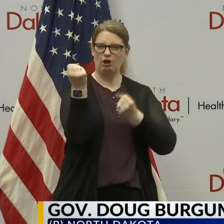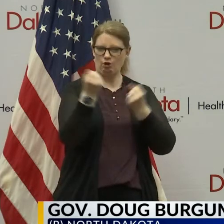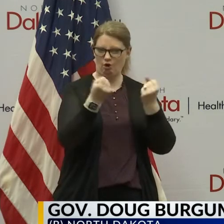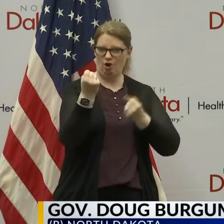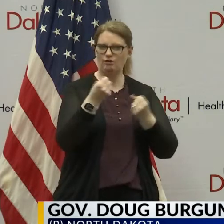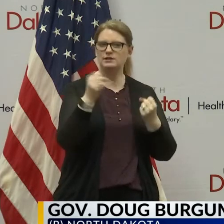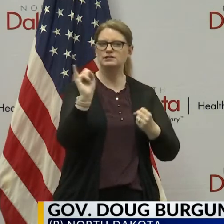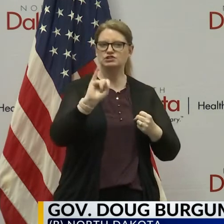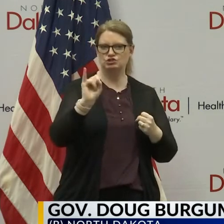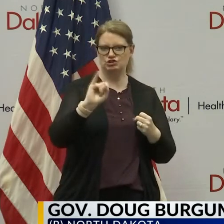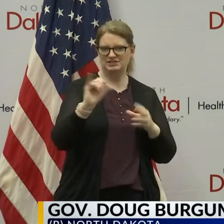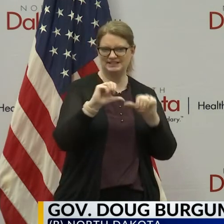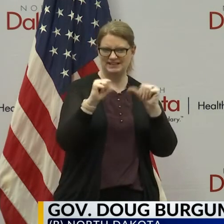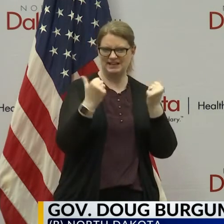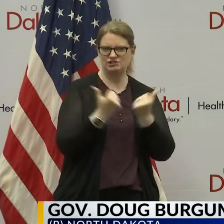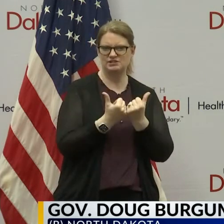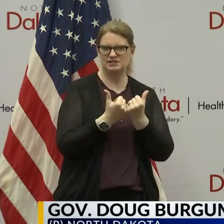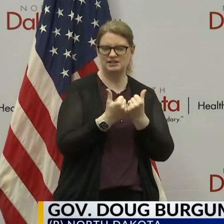TIMES YESTERDAY WANTED A VERBAL